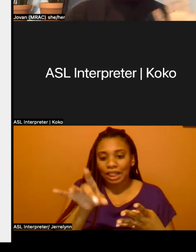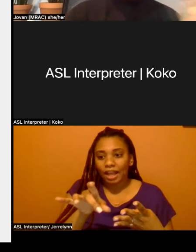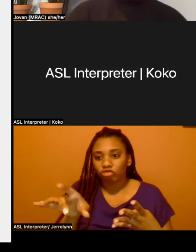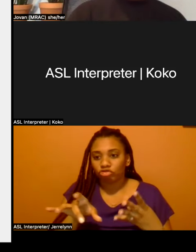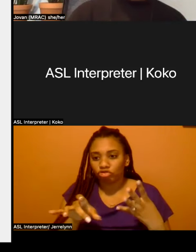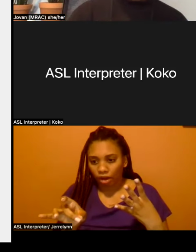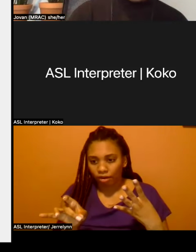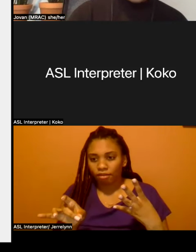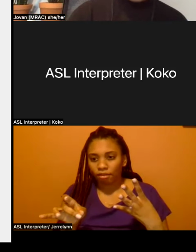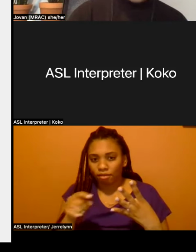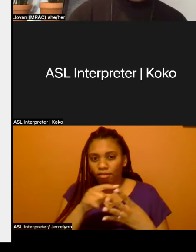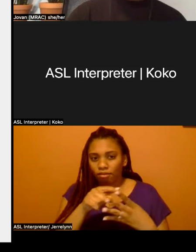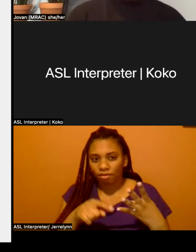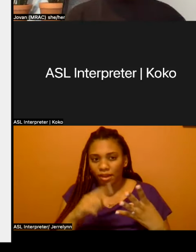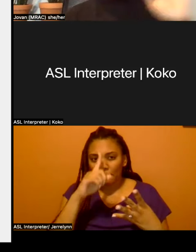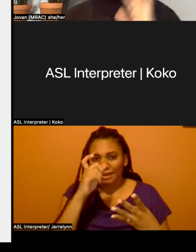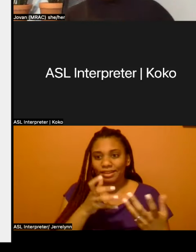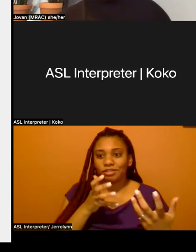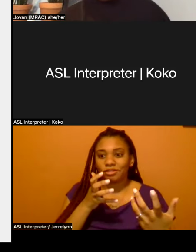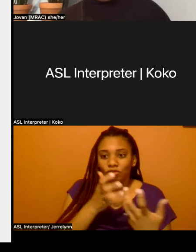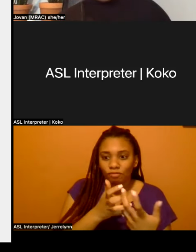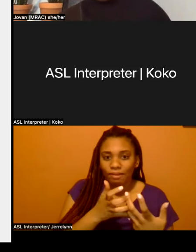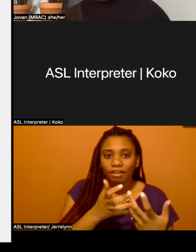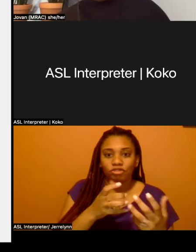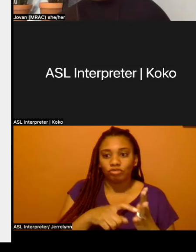the selection process or these groupings?